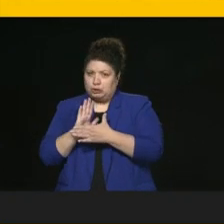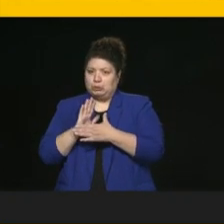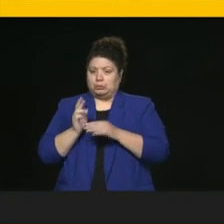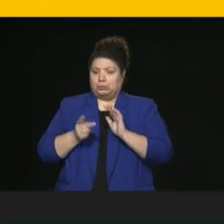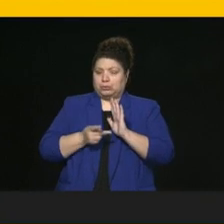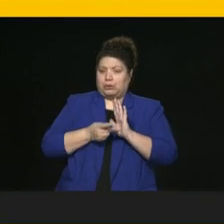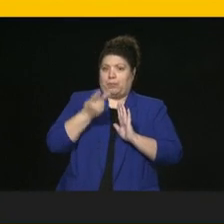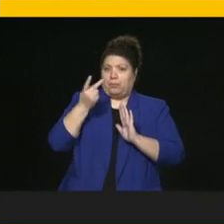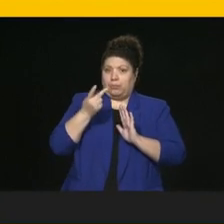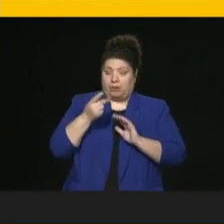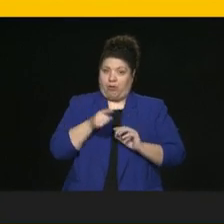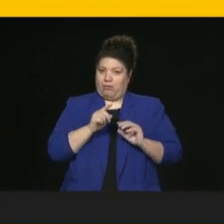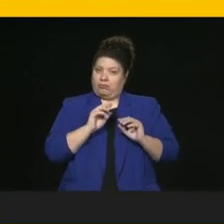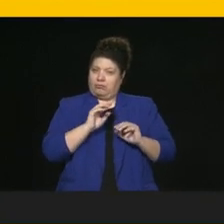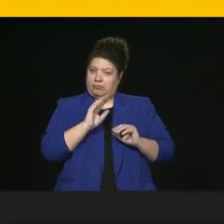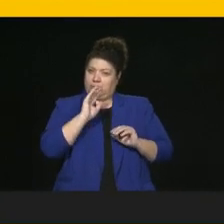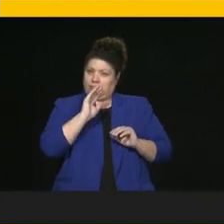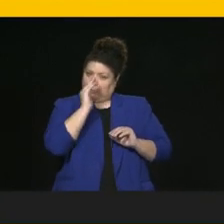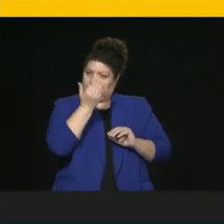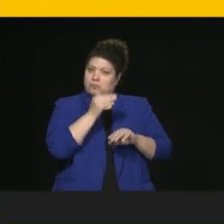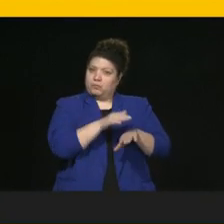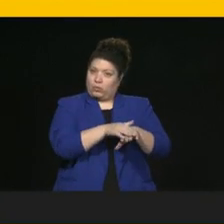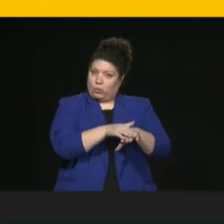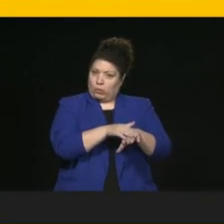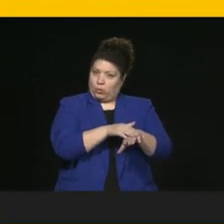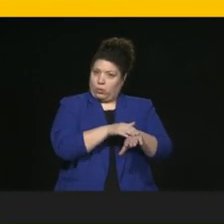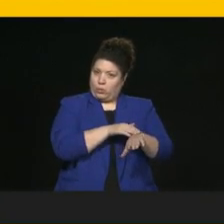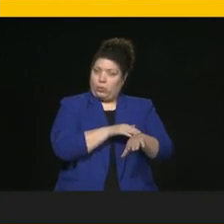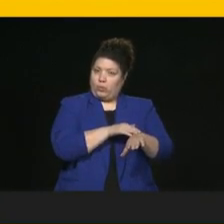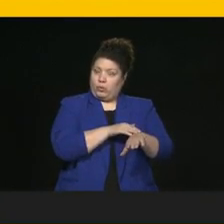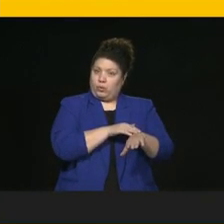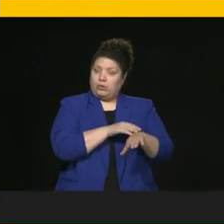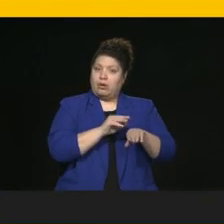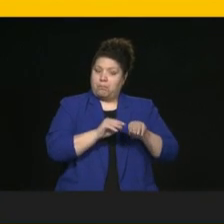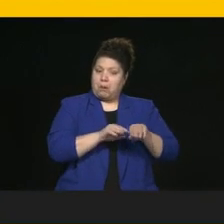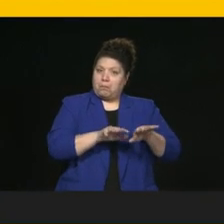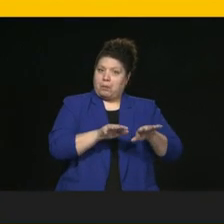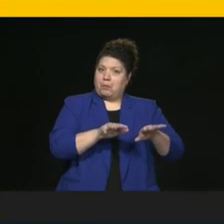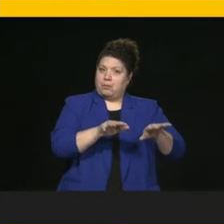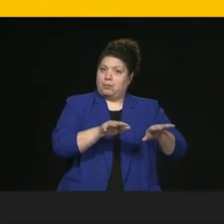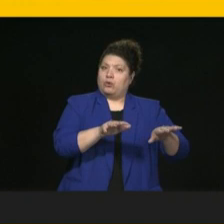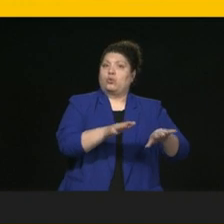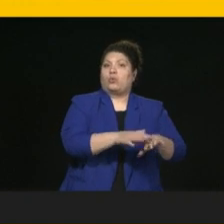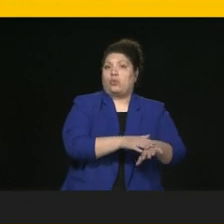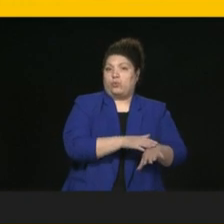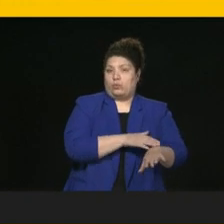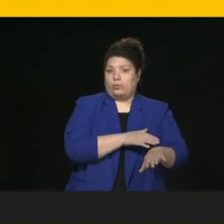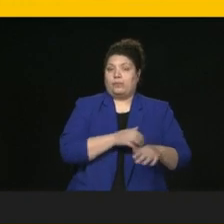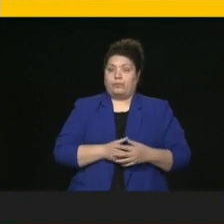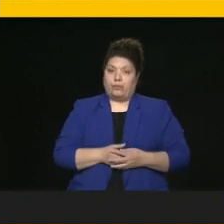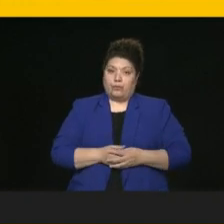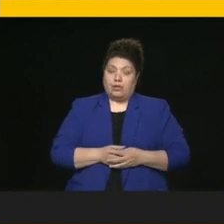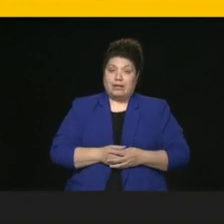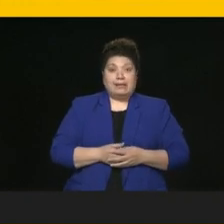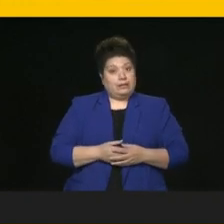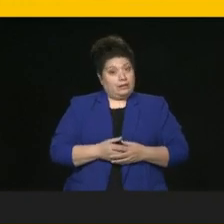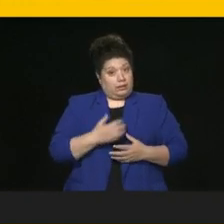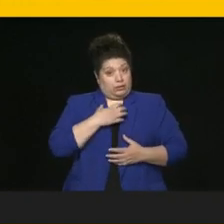ABOUT NINE OR TEN DAYS. IN OTHER WORDS, THIS MEANS THAT